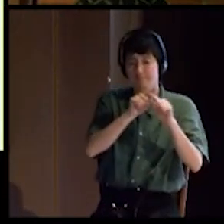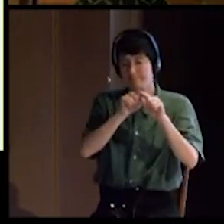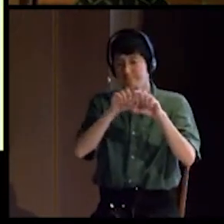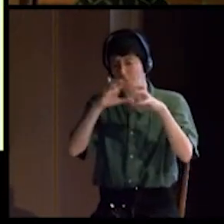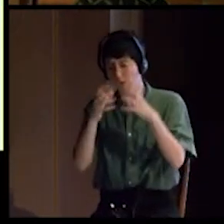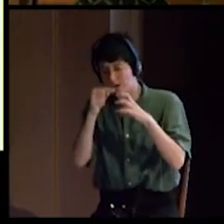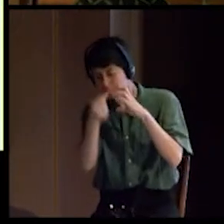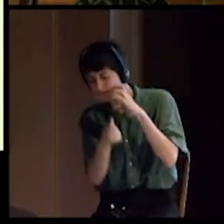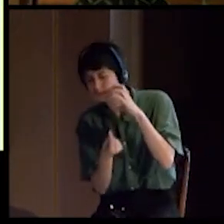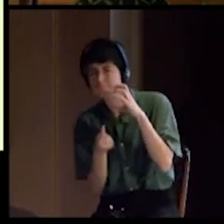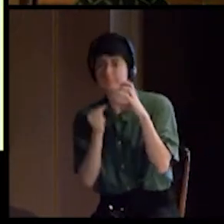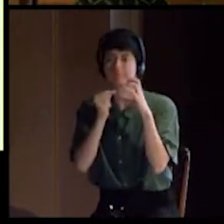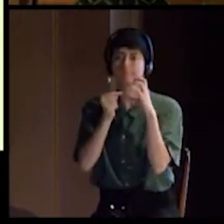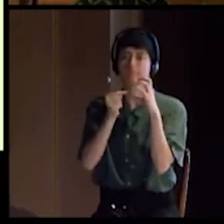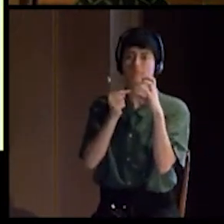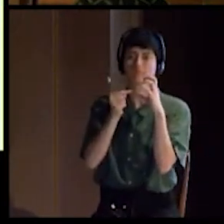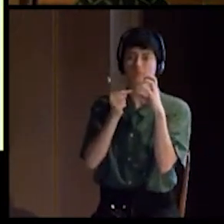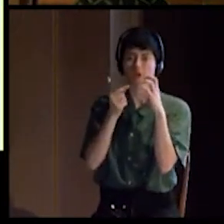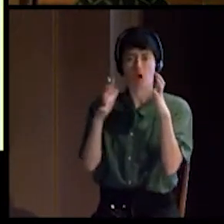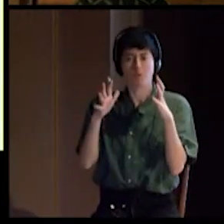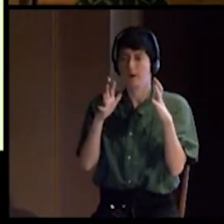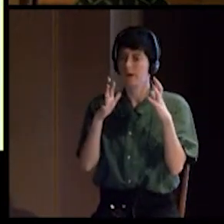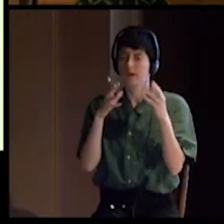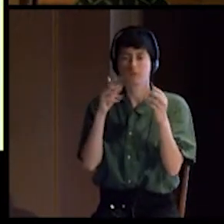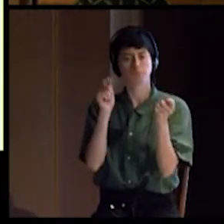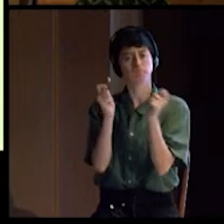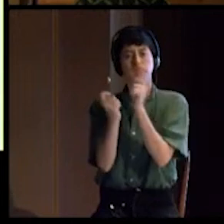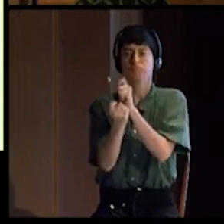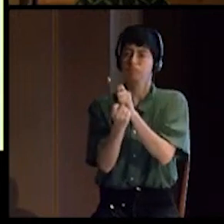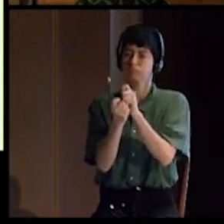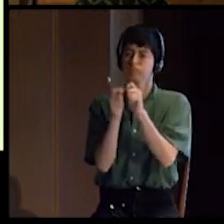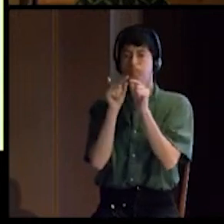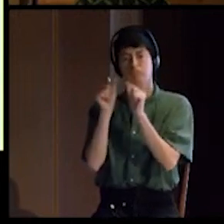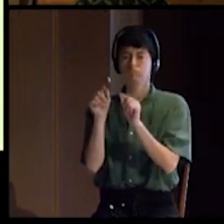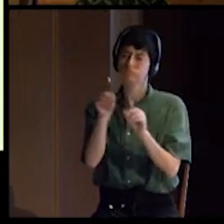And so Himalayan bird communities today are an admixture